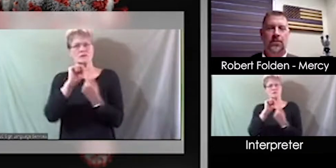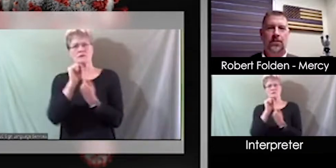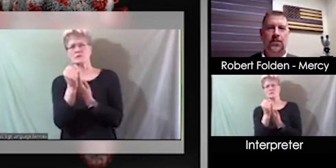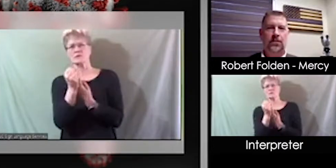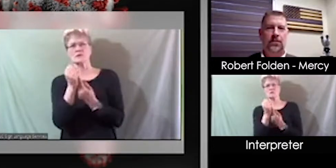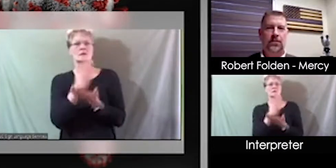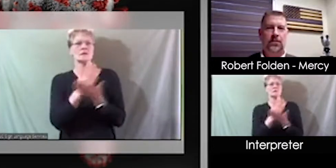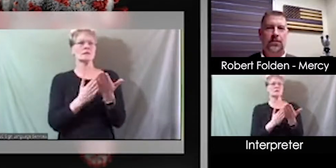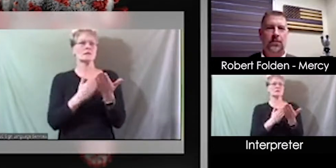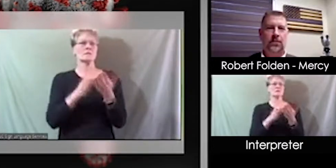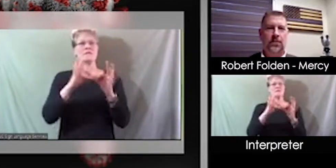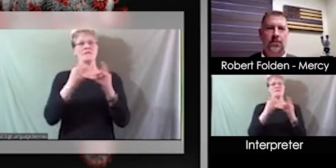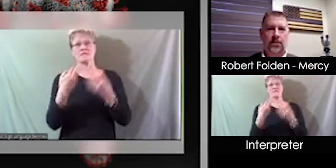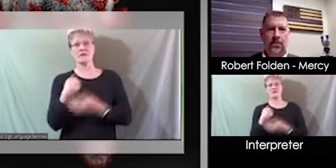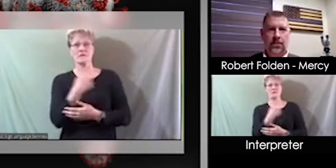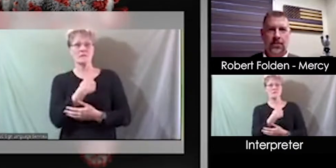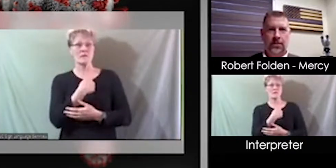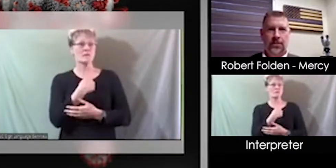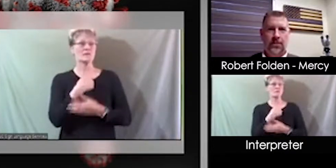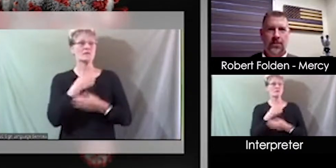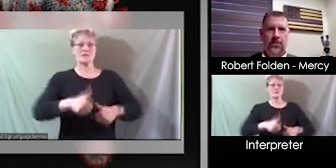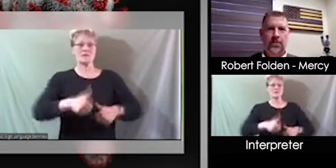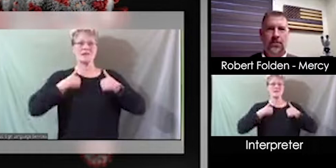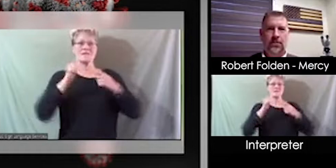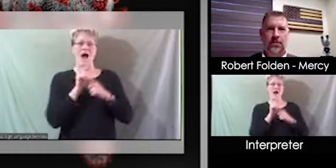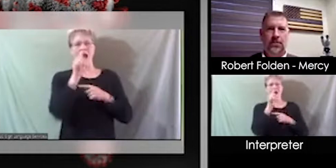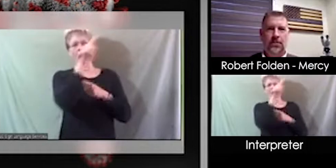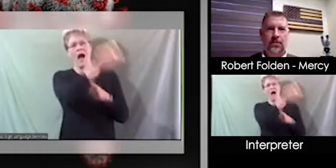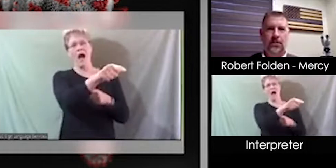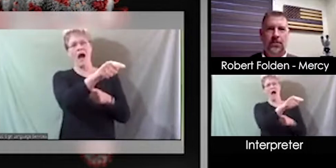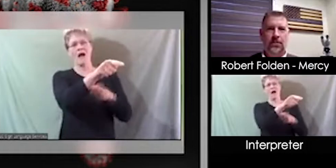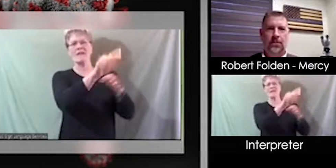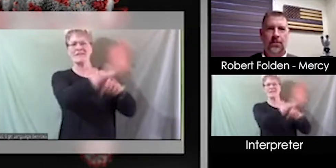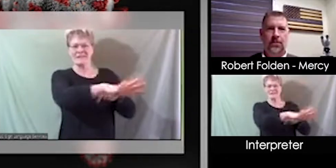higher degree of widespread community transmission and if you could also